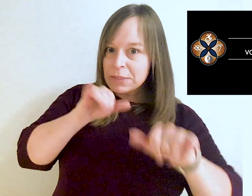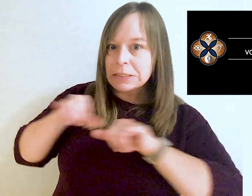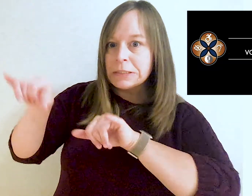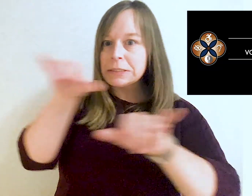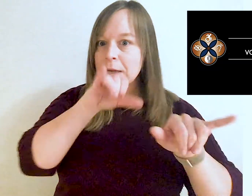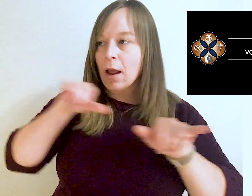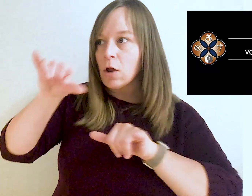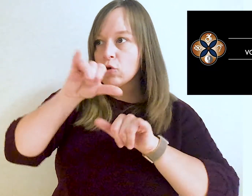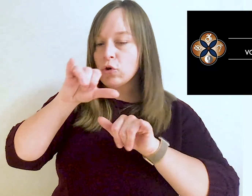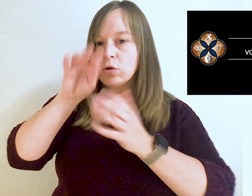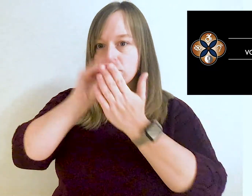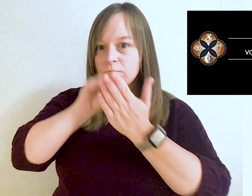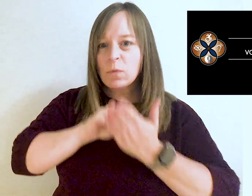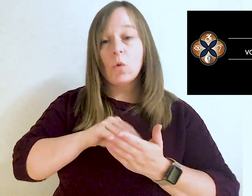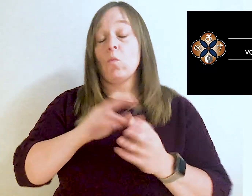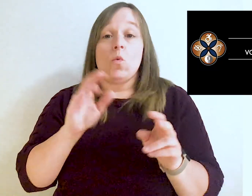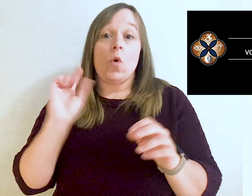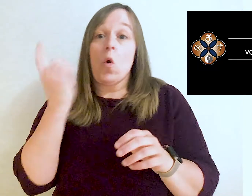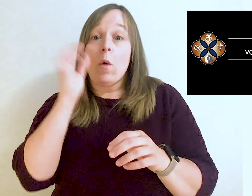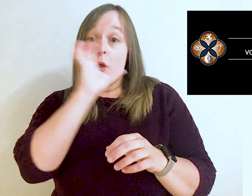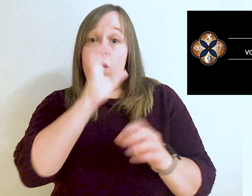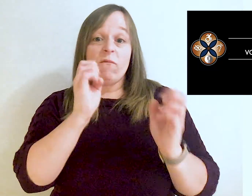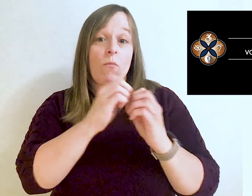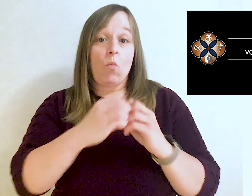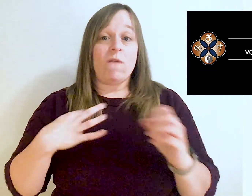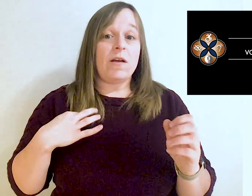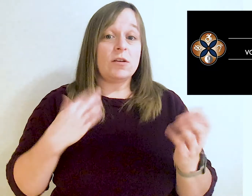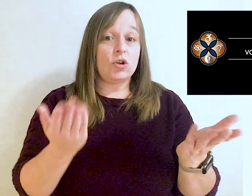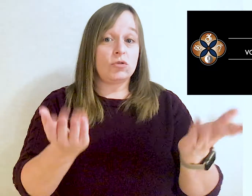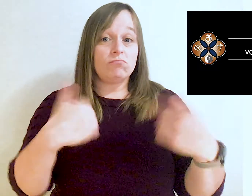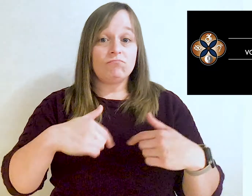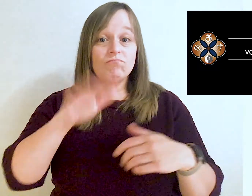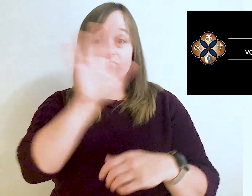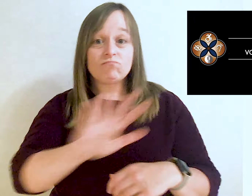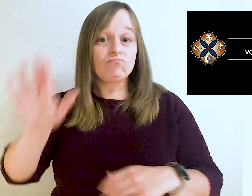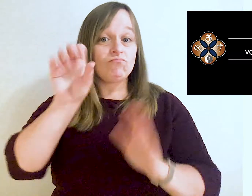And we are always looking for volunteers to survey sites across the state.